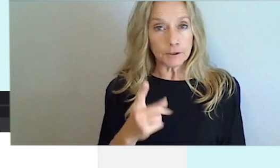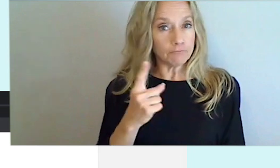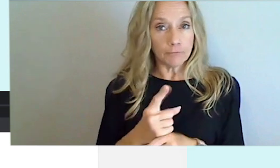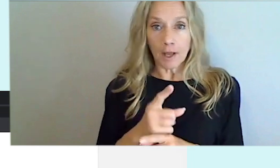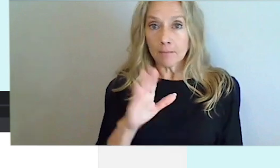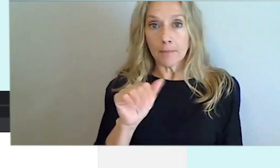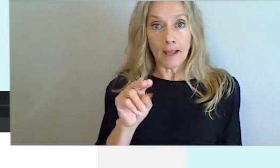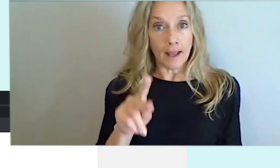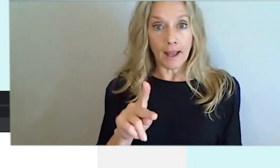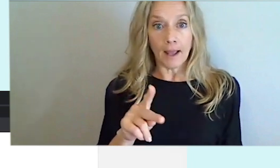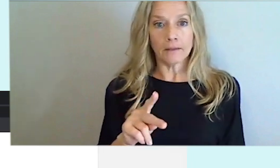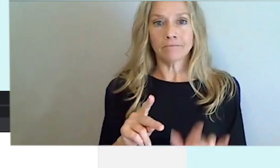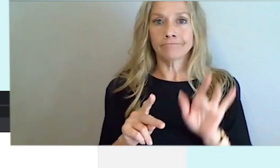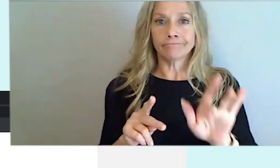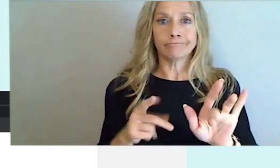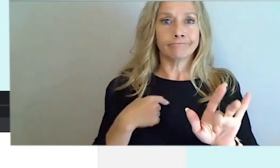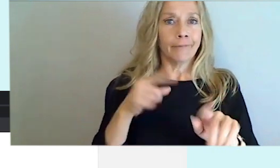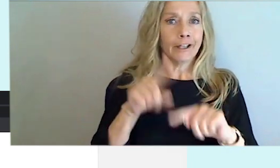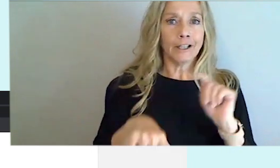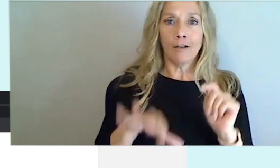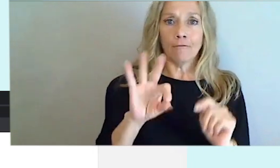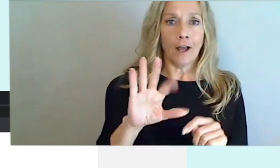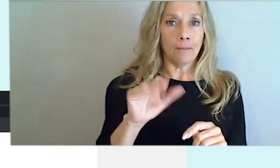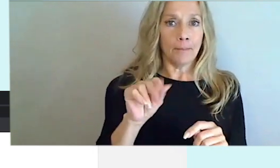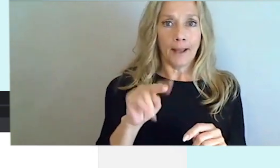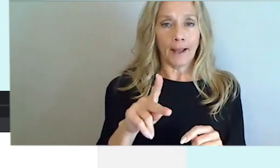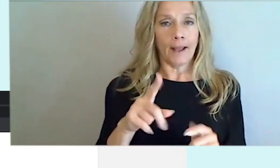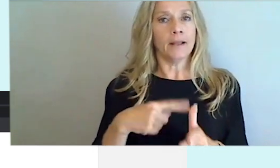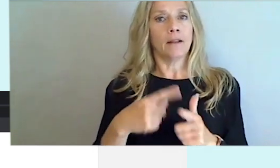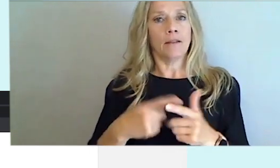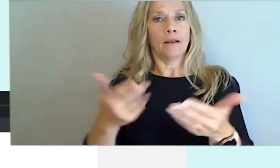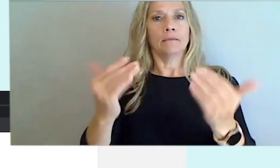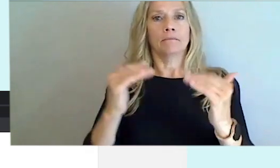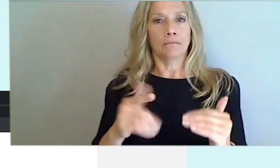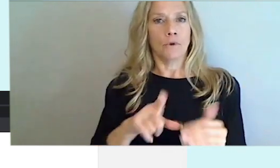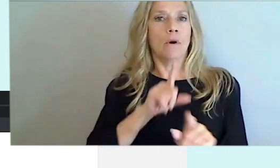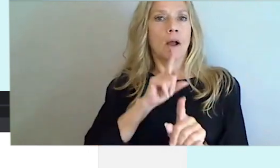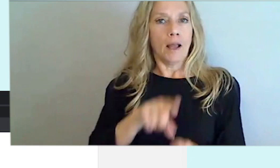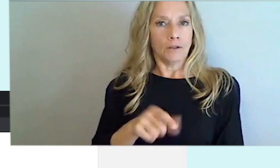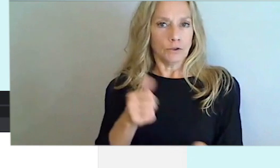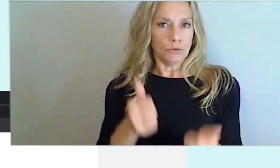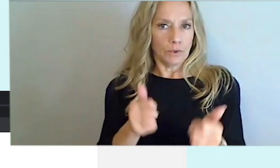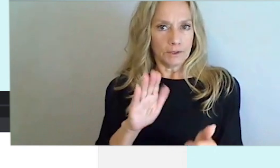I can't find my bank and enter the bank information. Once everything is correct, click next.